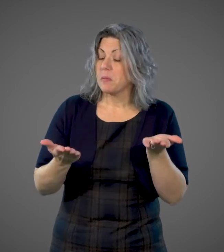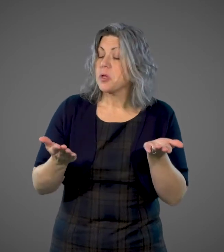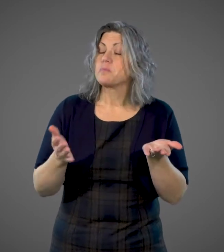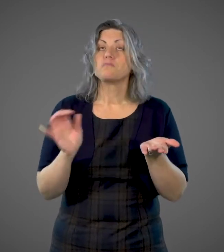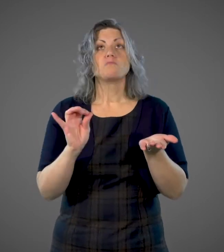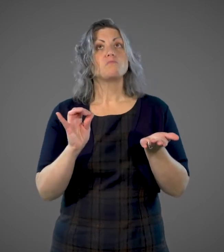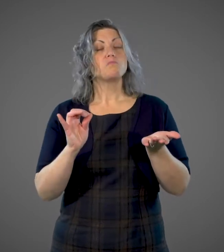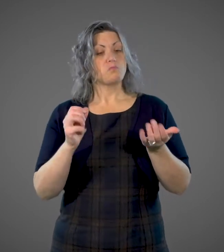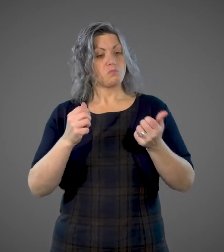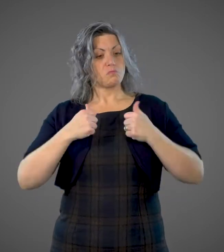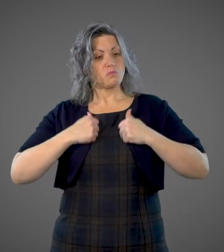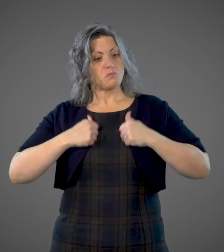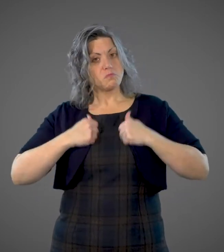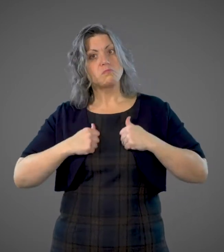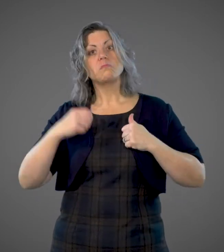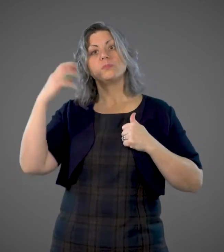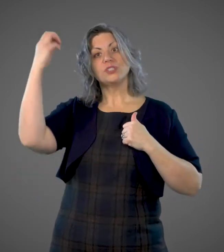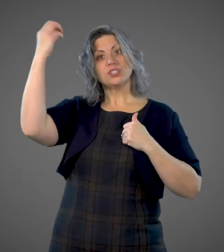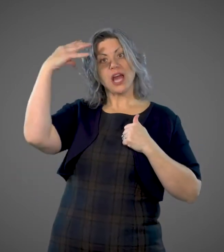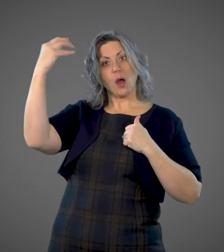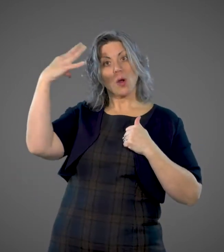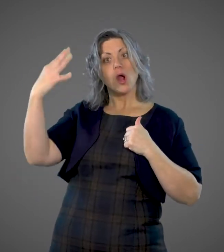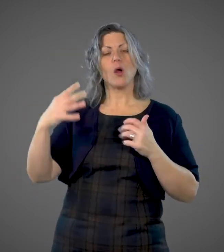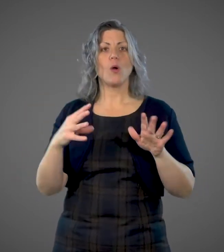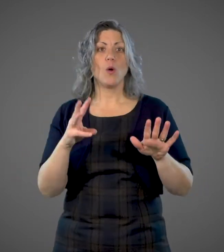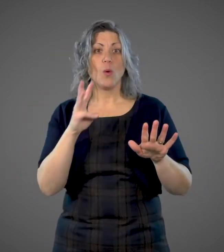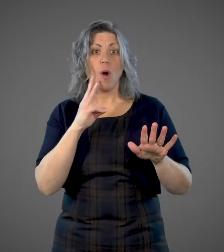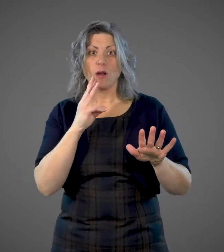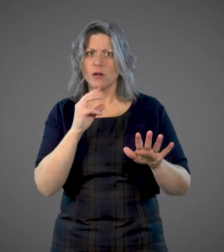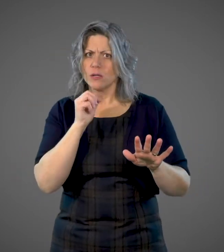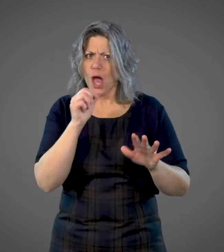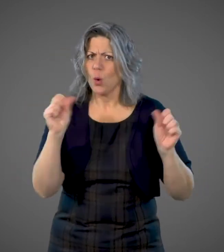Sometimes a warm shower - not extremely cold